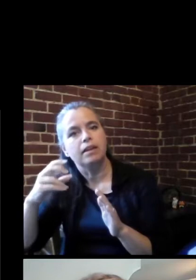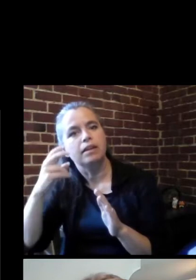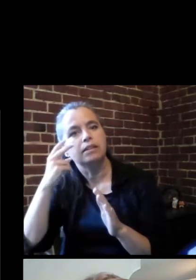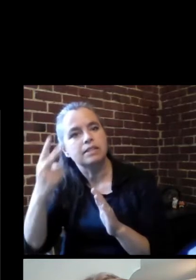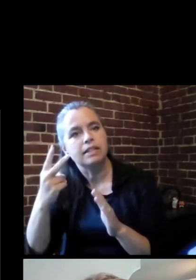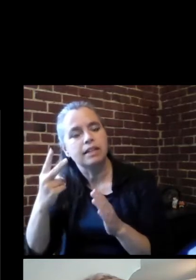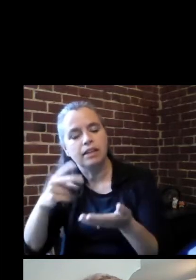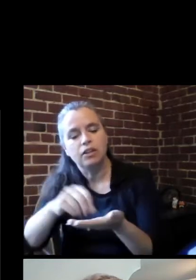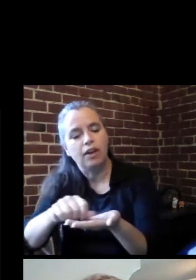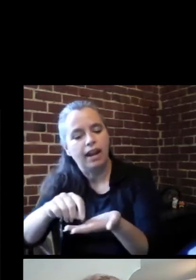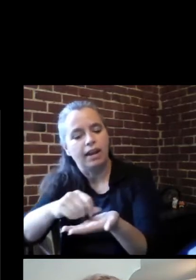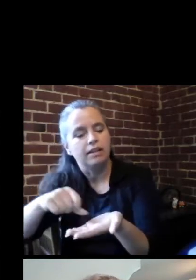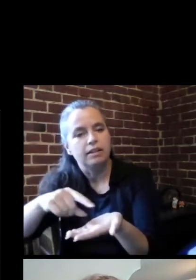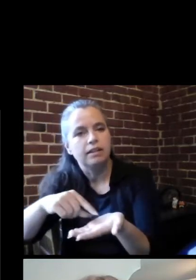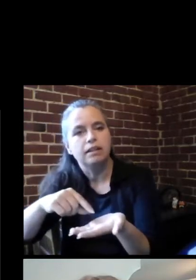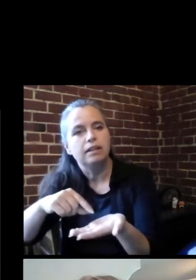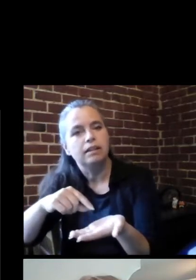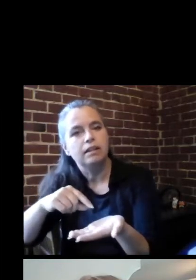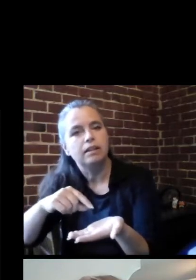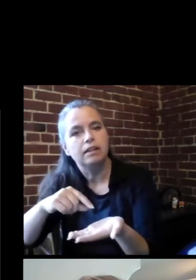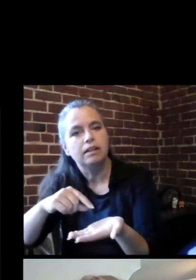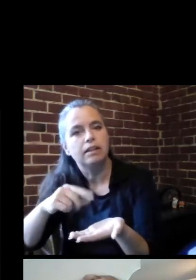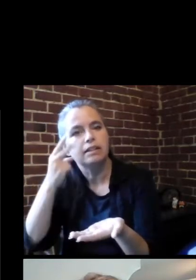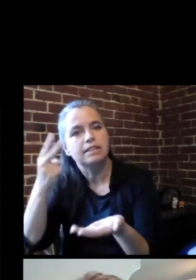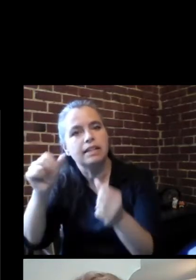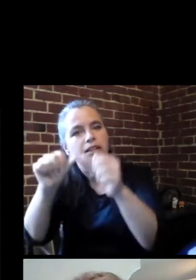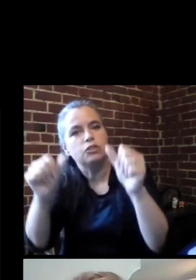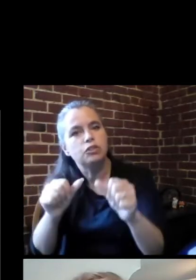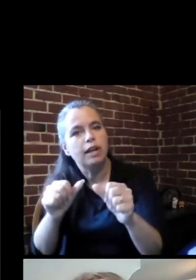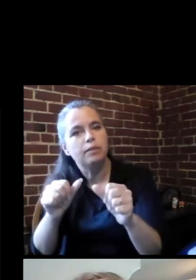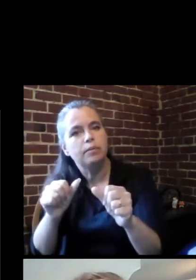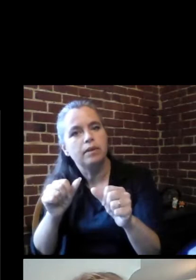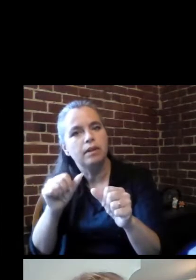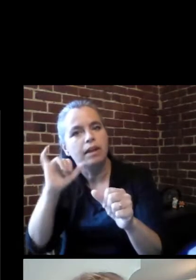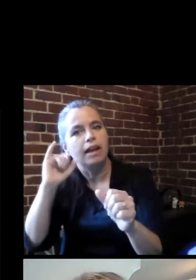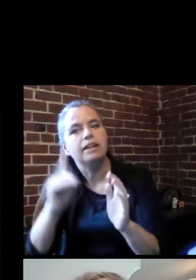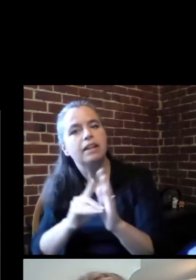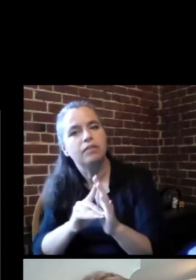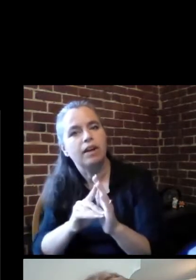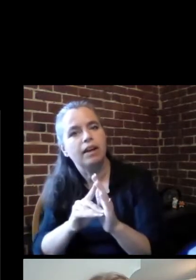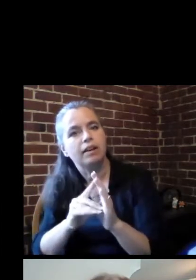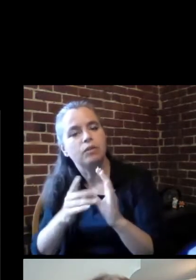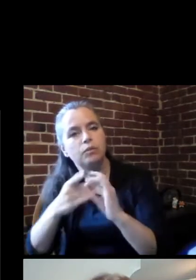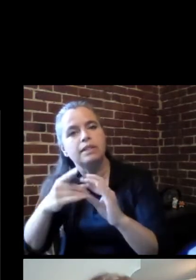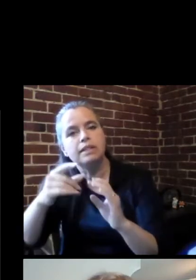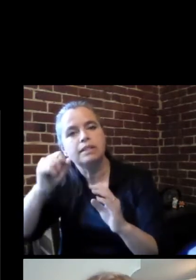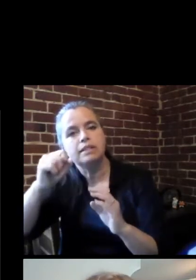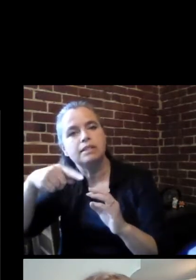But to look at the shape and identify these seeds by species, they do have to be looked at under a microscopic.